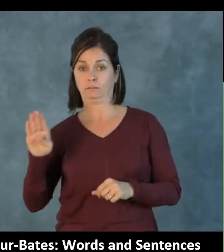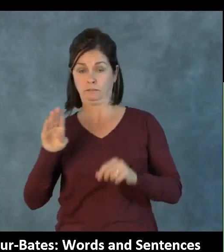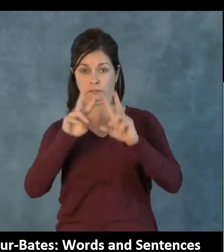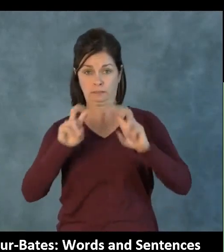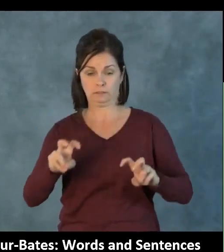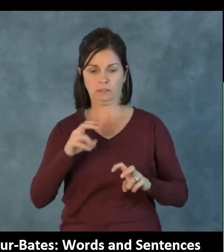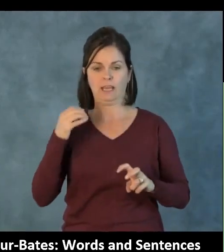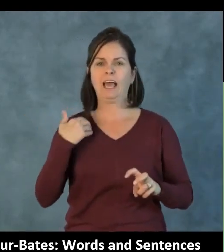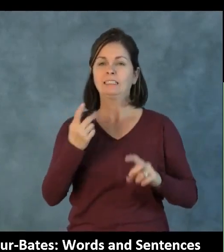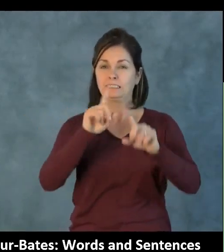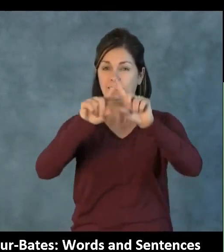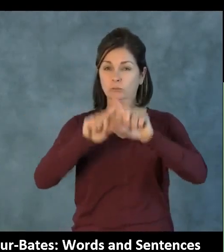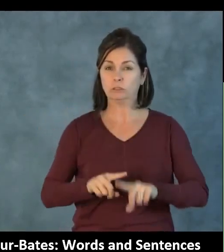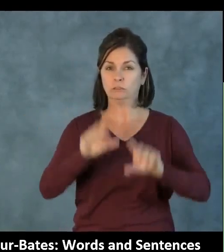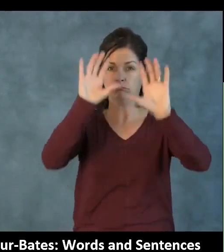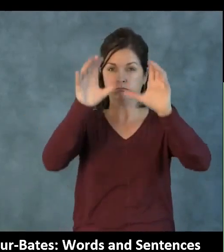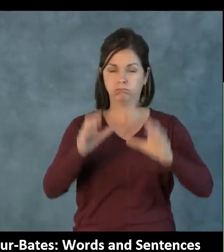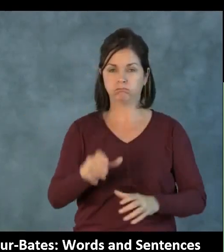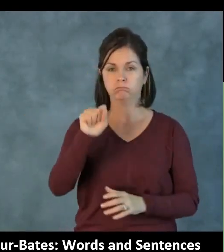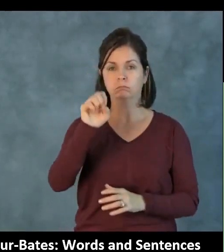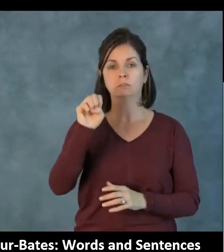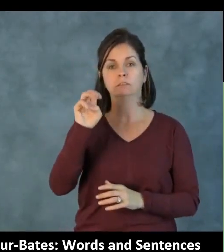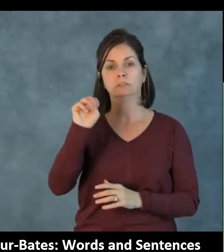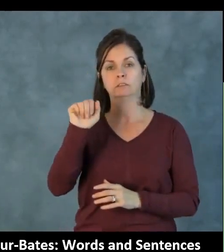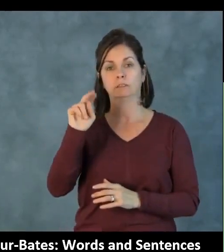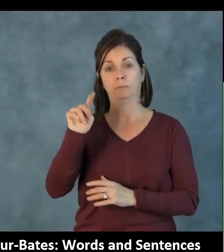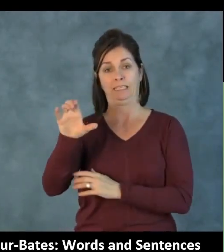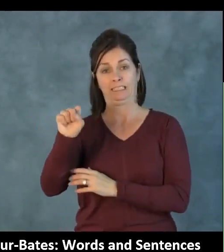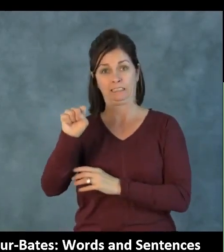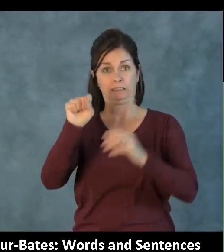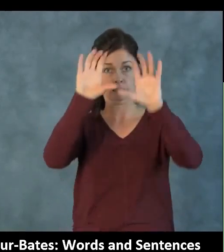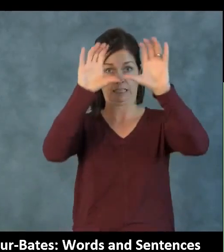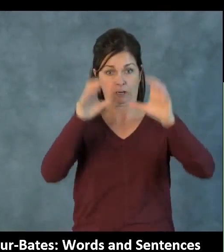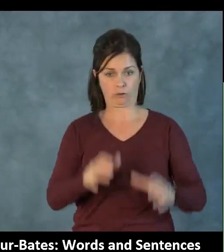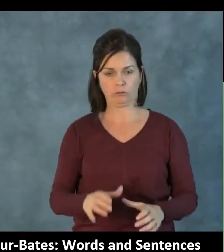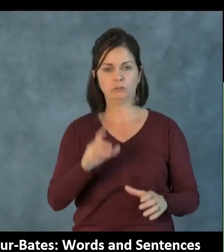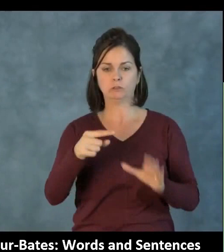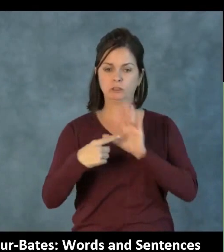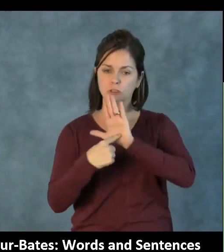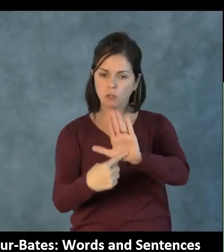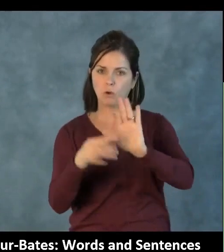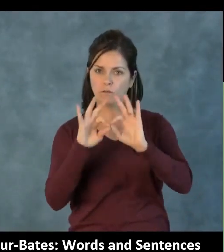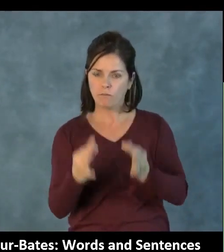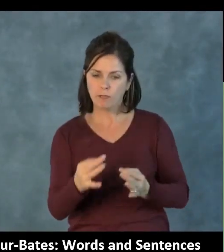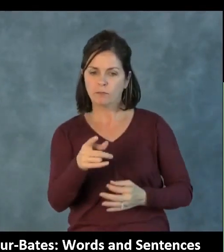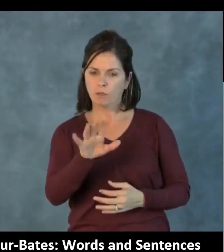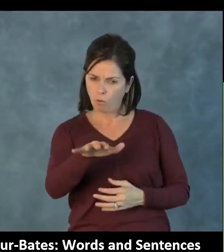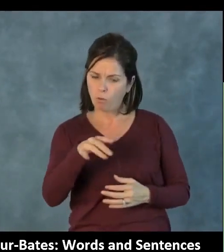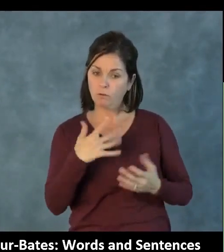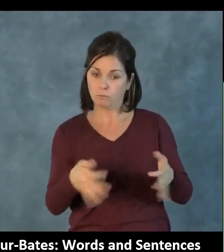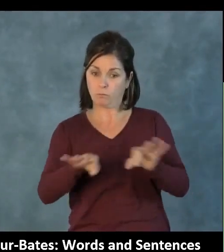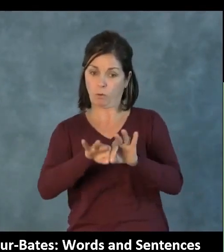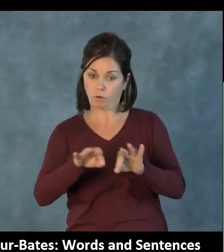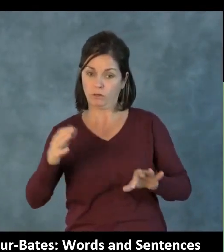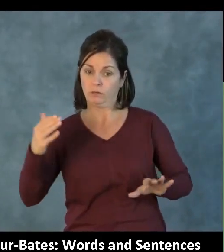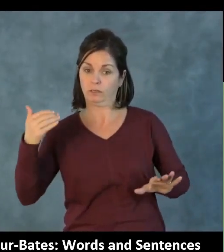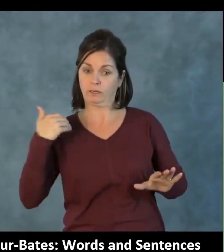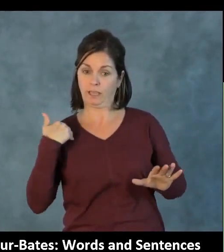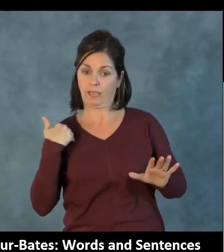categories, you can point out to the family that it's important to have more than just labels.